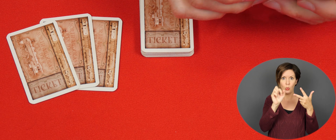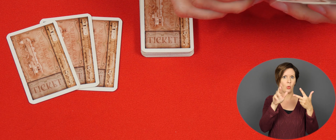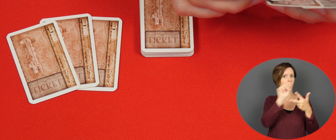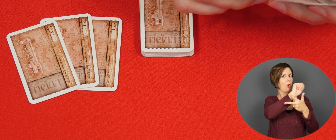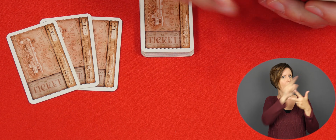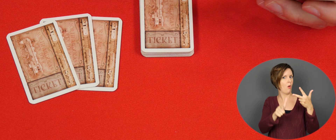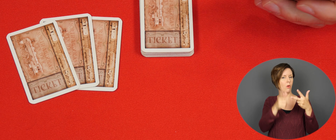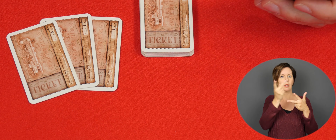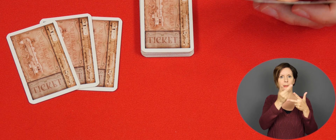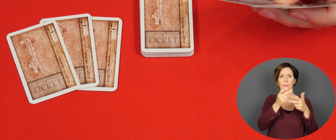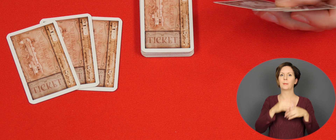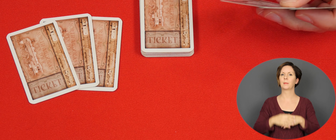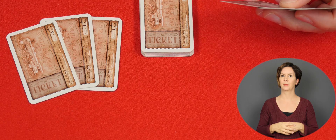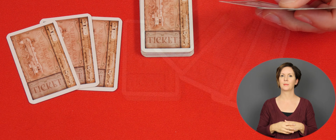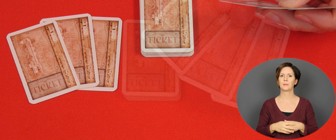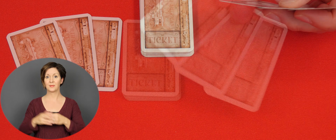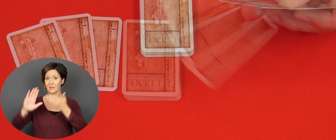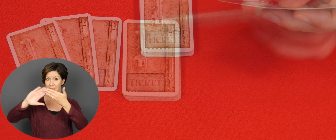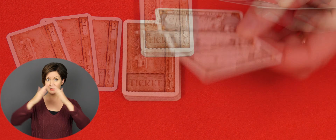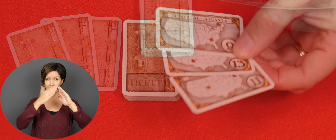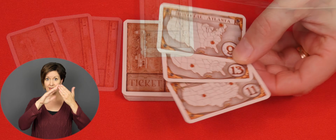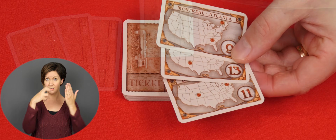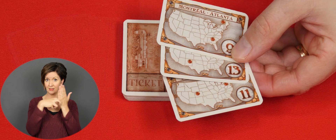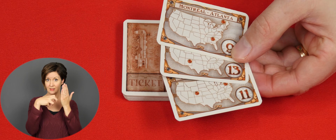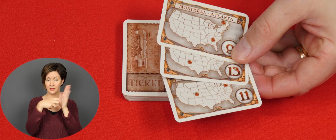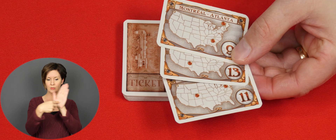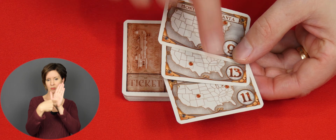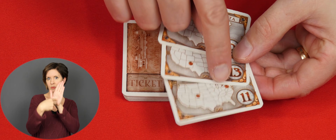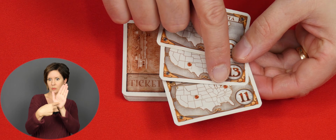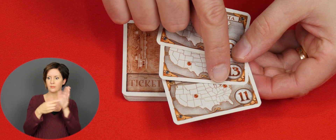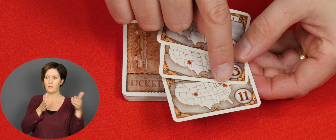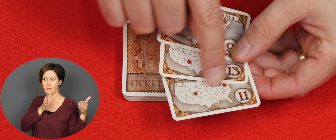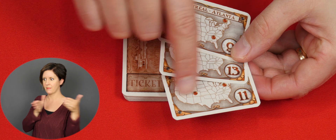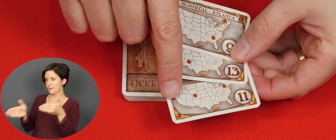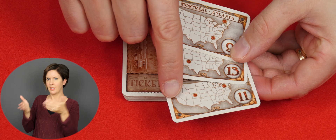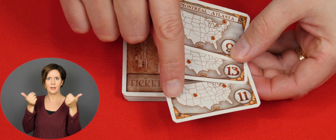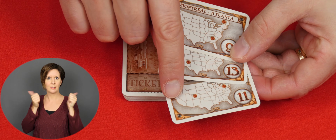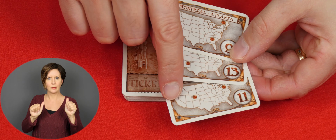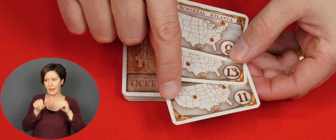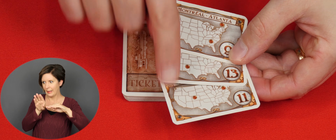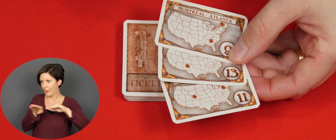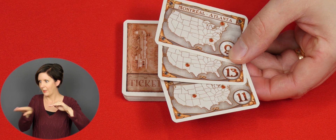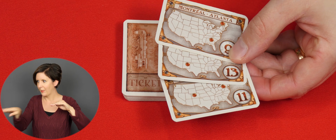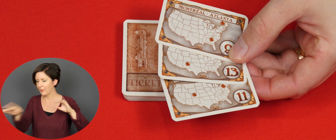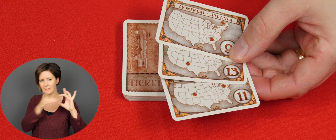they can choose to keep all three. Each of these will give you a route that you're trying to complete before the end of the